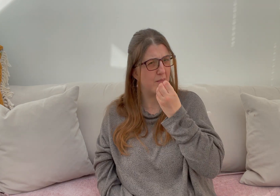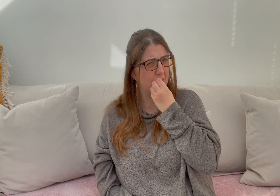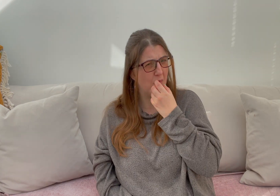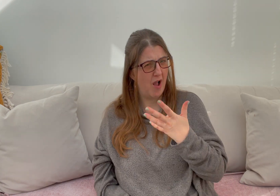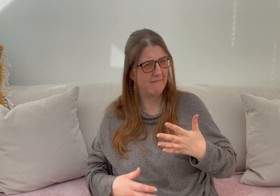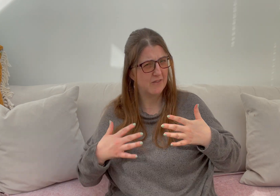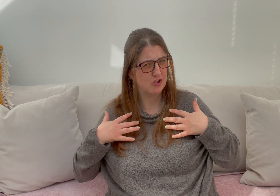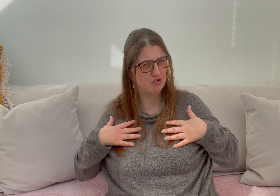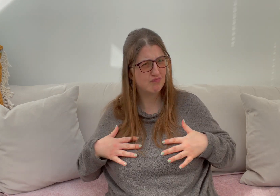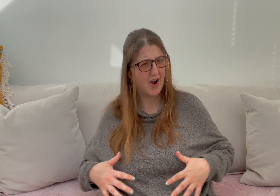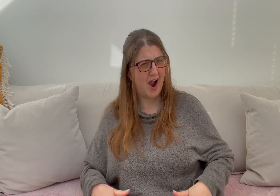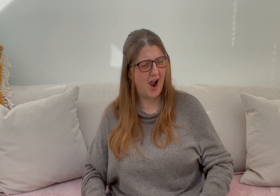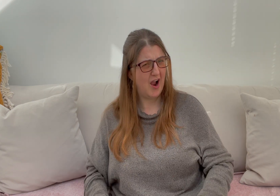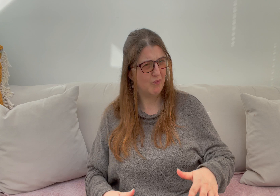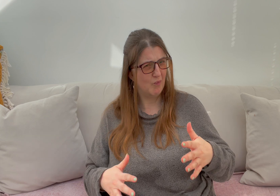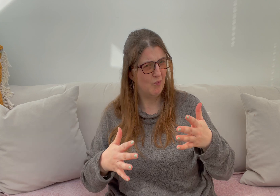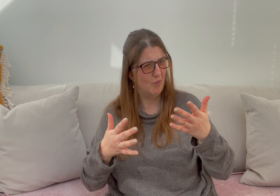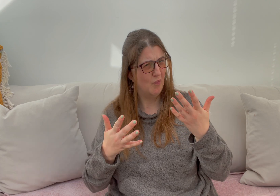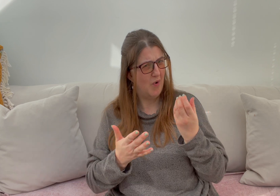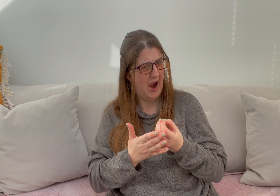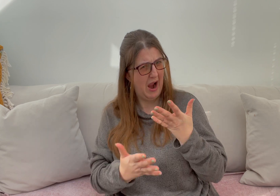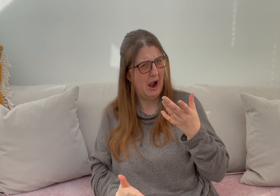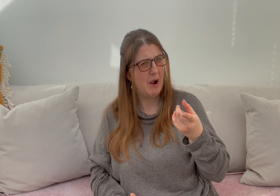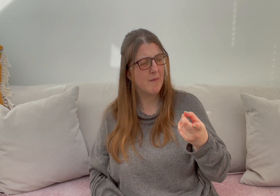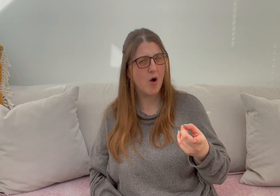Wow, lovely dress, how much?